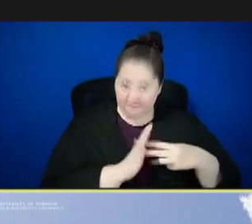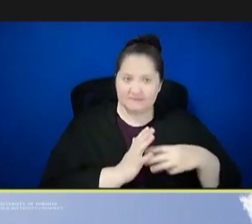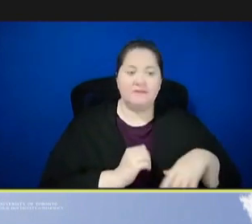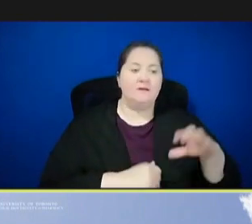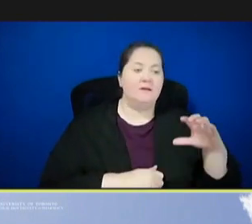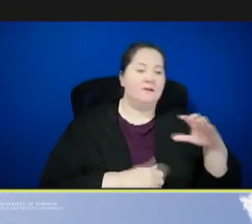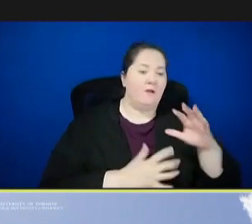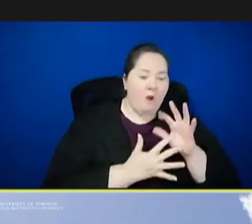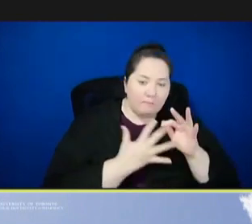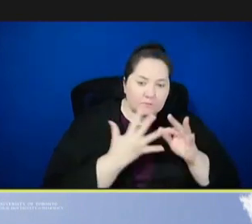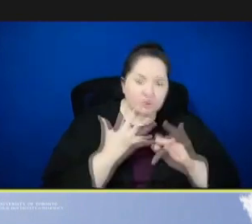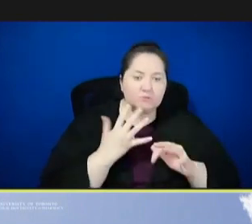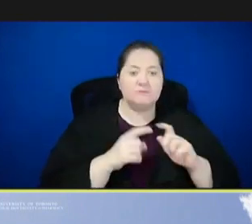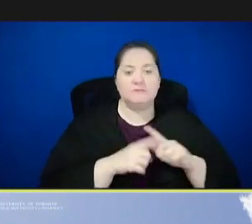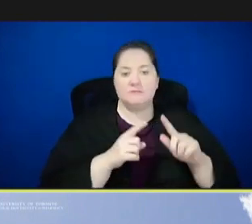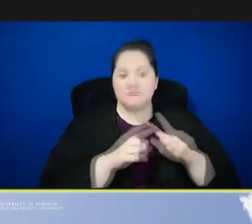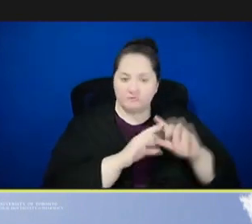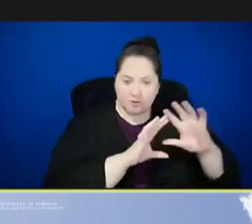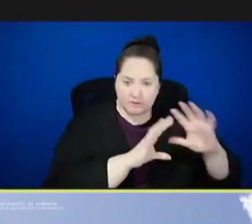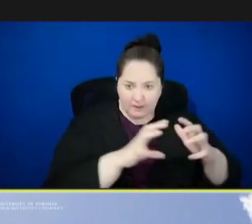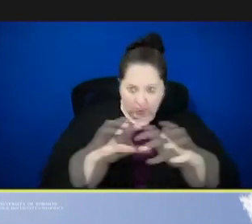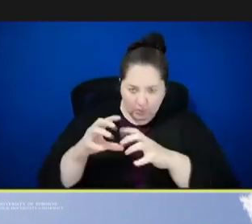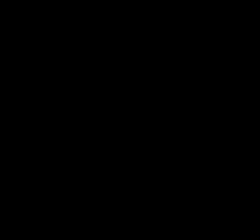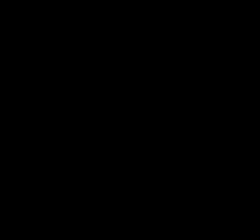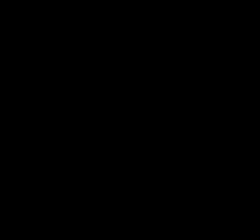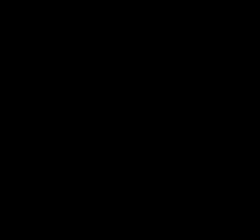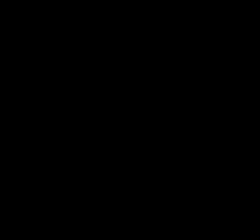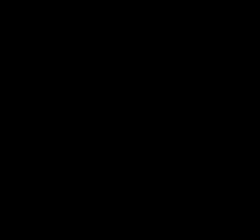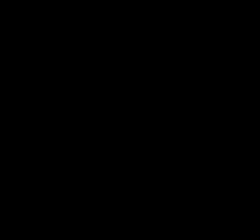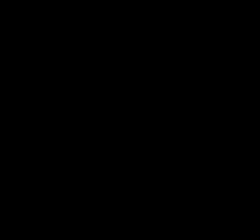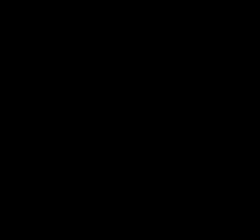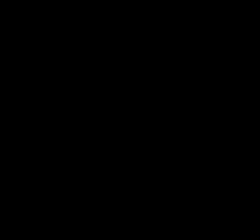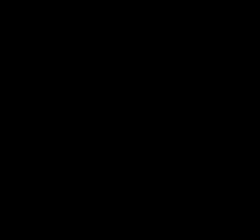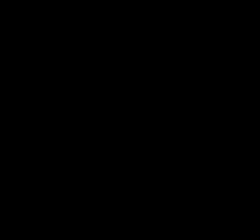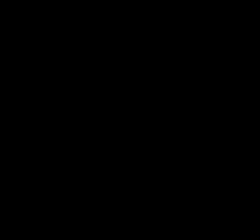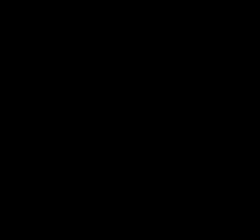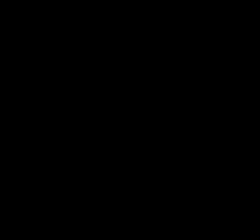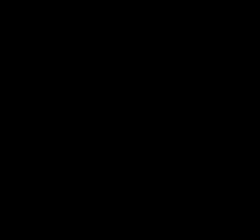are in the different letter categories, and they can make choices about the stuff they want to do.